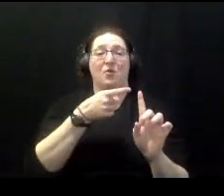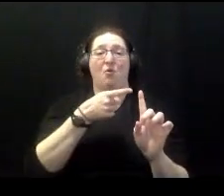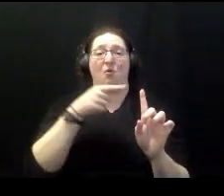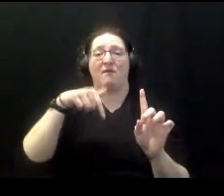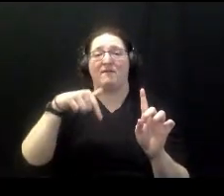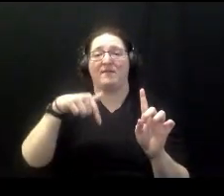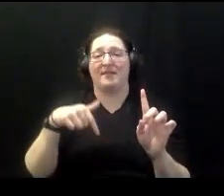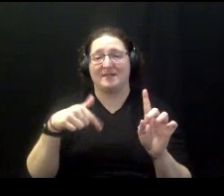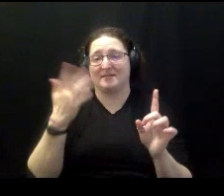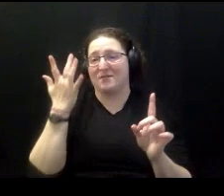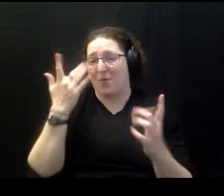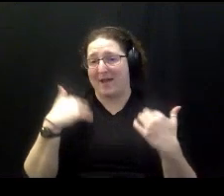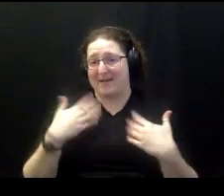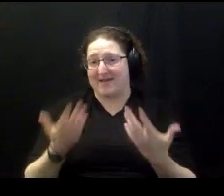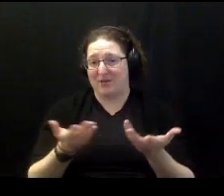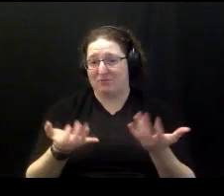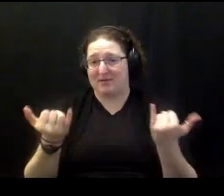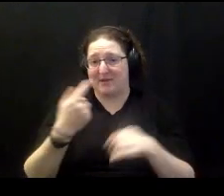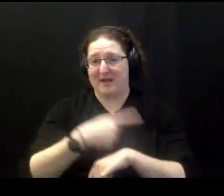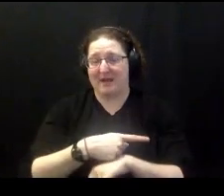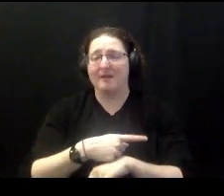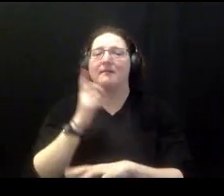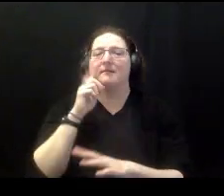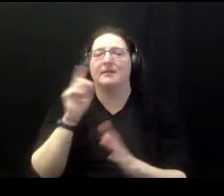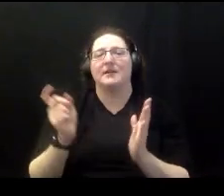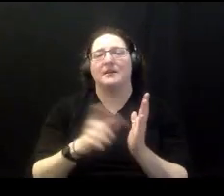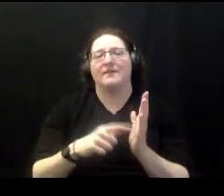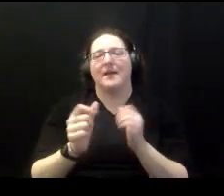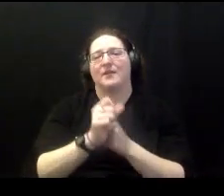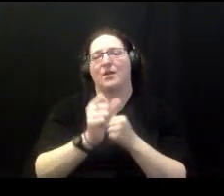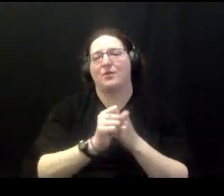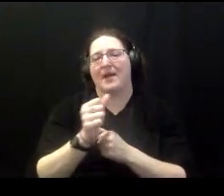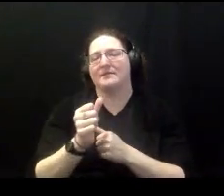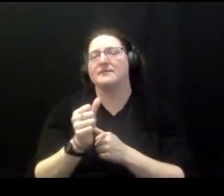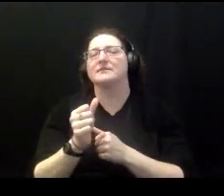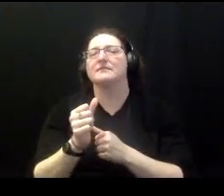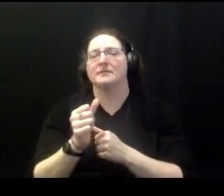here today, is to identify the threats and hazards that produce or that present the most significant